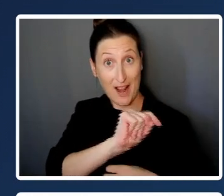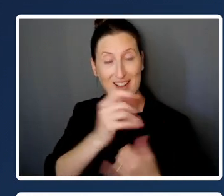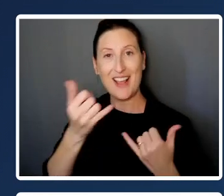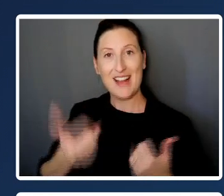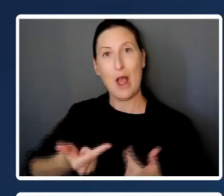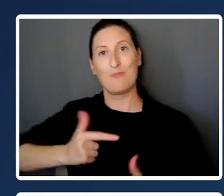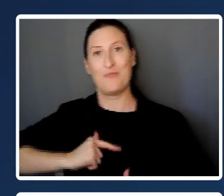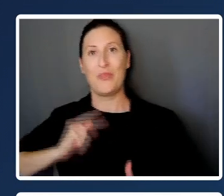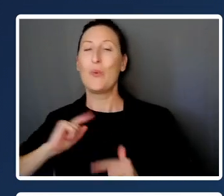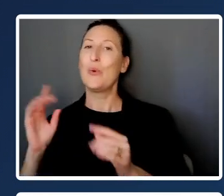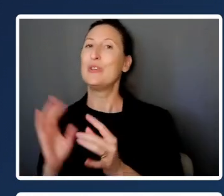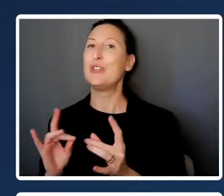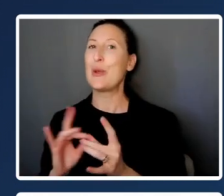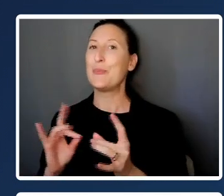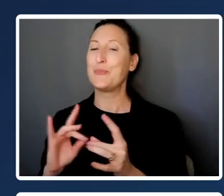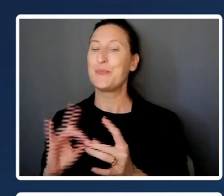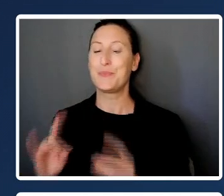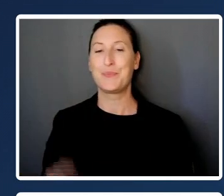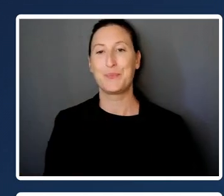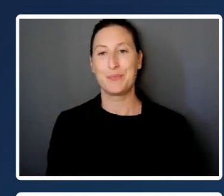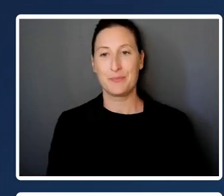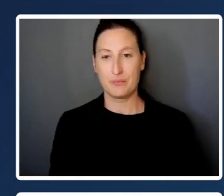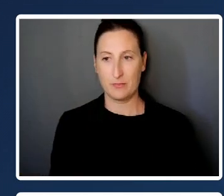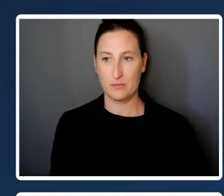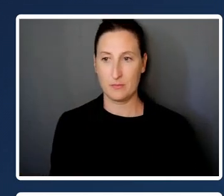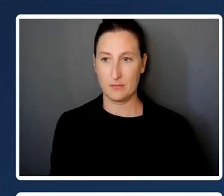Pearl Eni: Okay. Thank you,